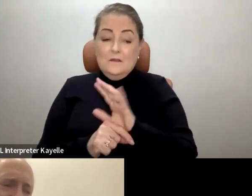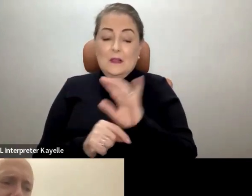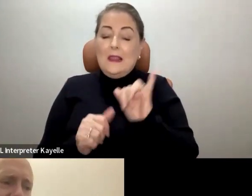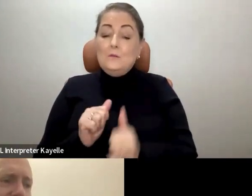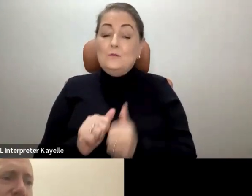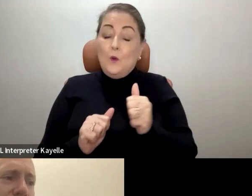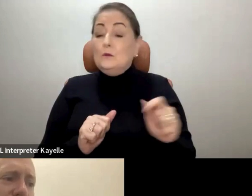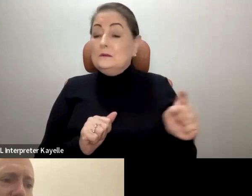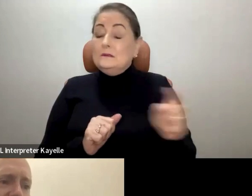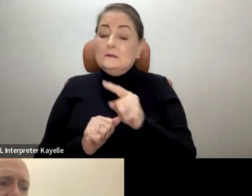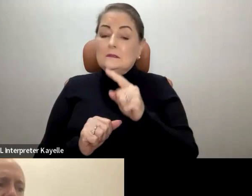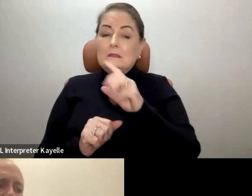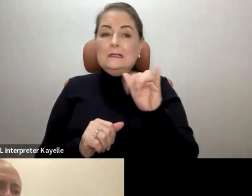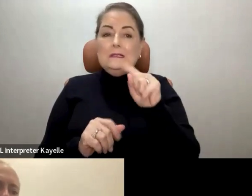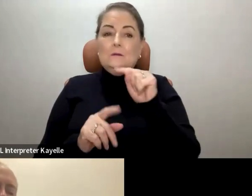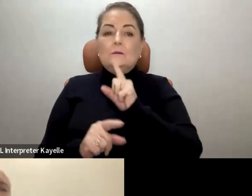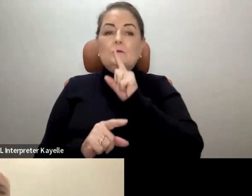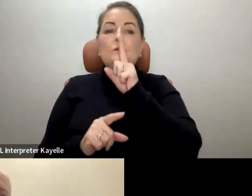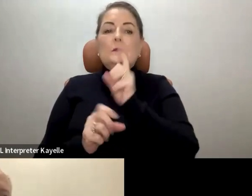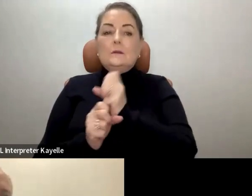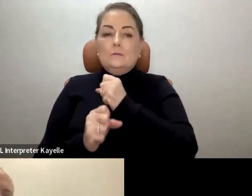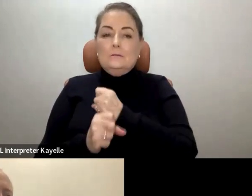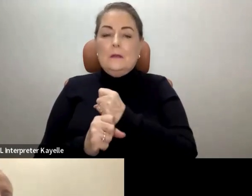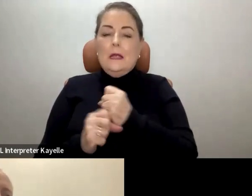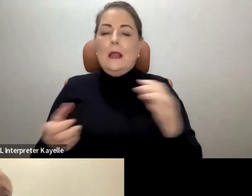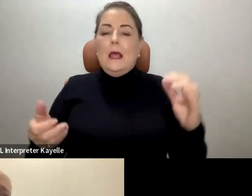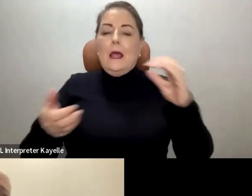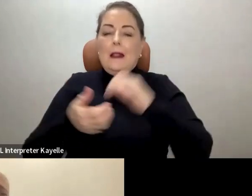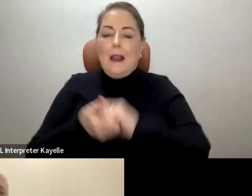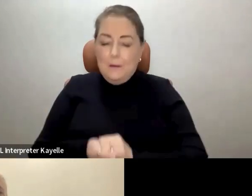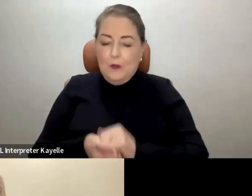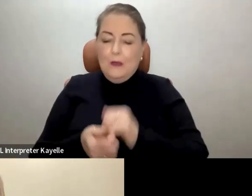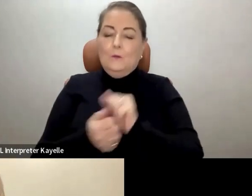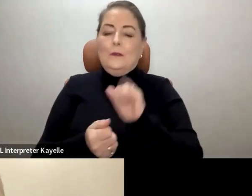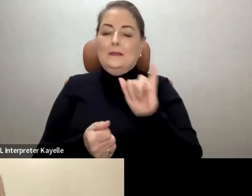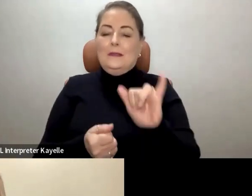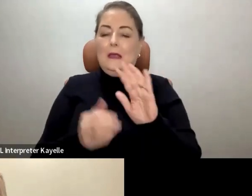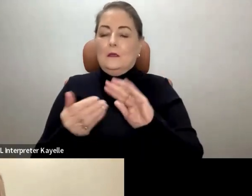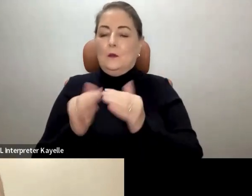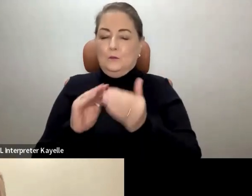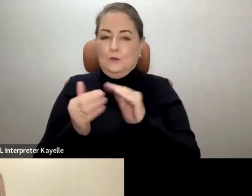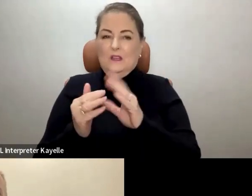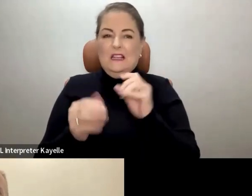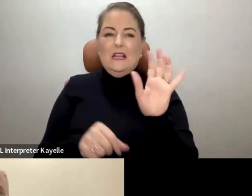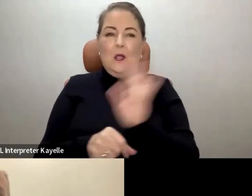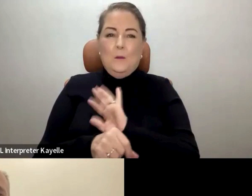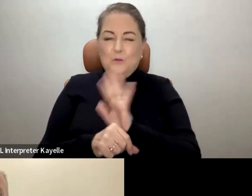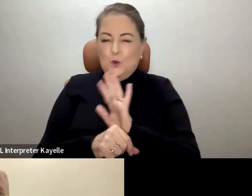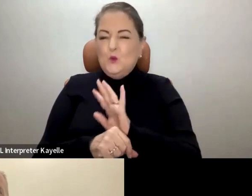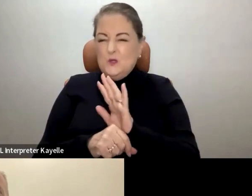films, it was really made in collaboration with that community. This one's kind of music videos genre wise, it's